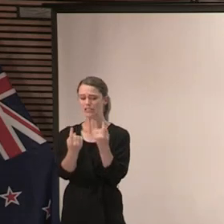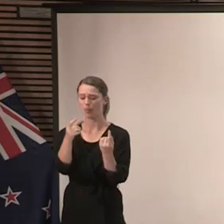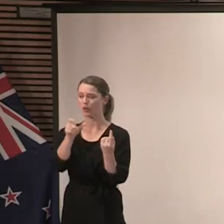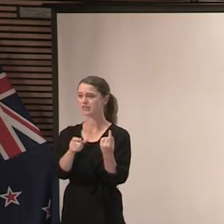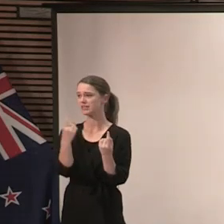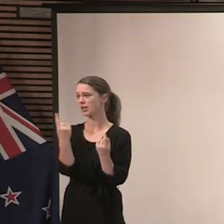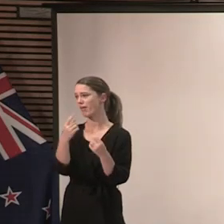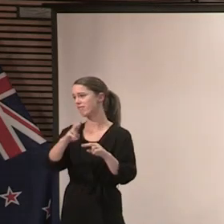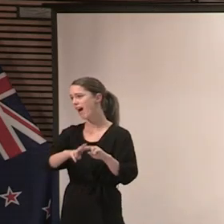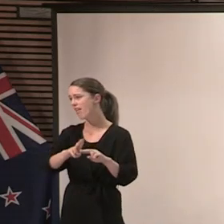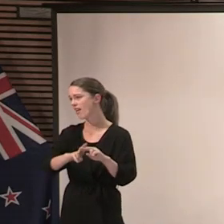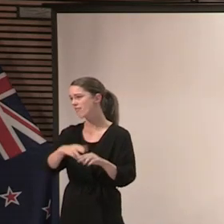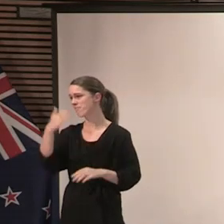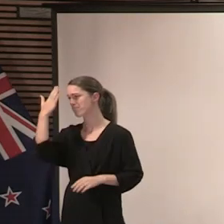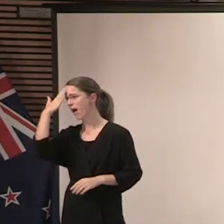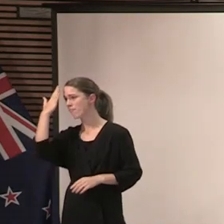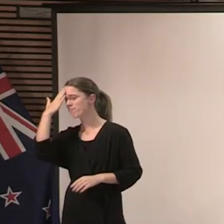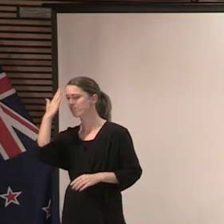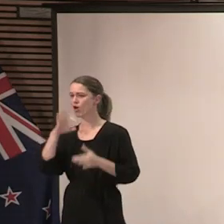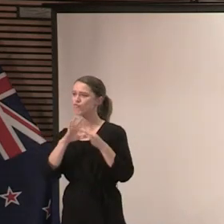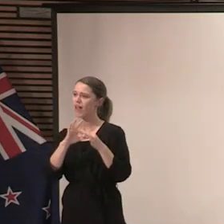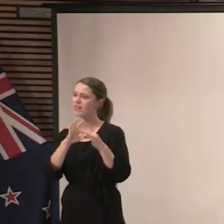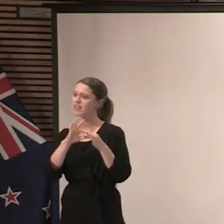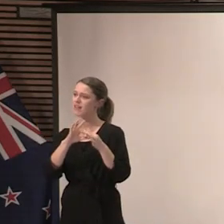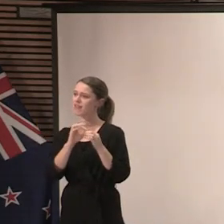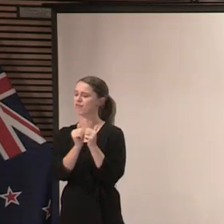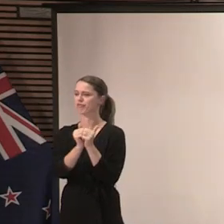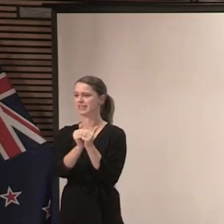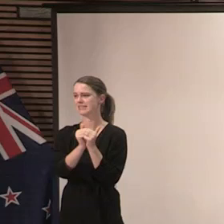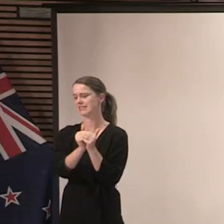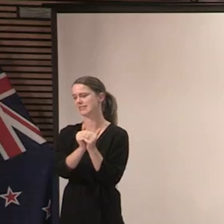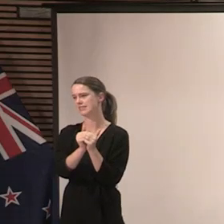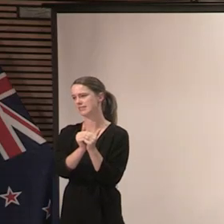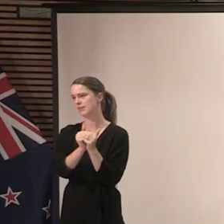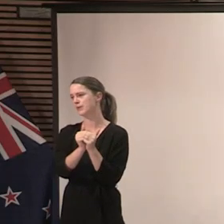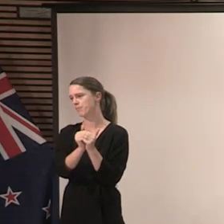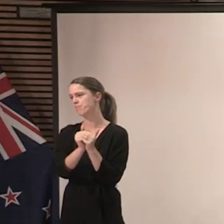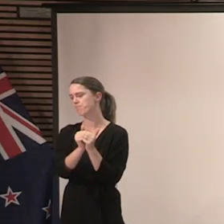been small, but we cannot forget that every number is